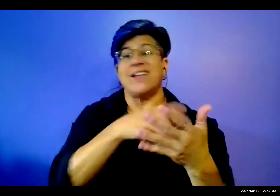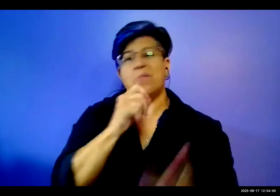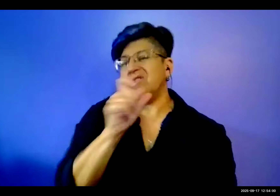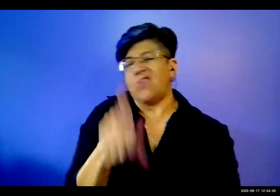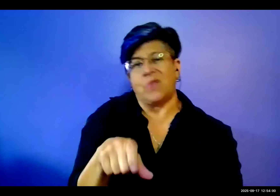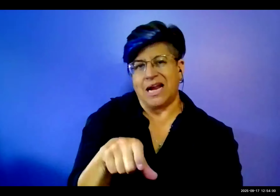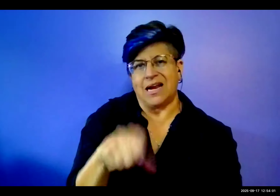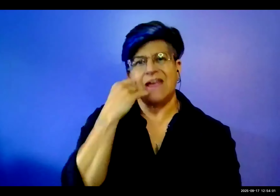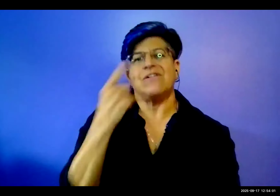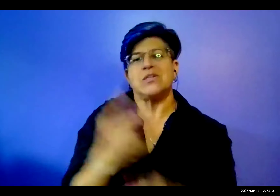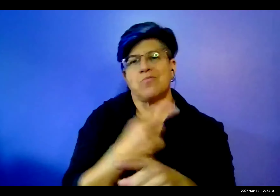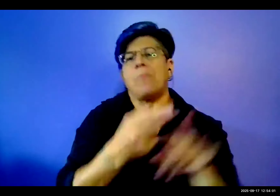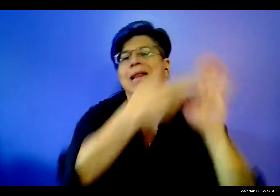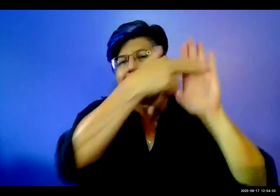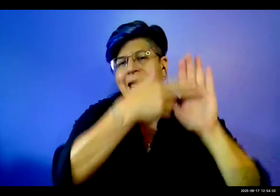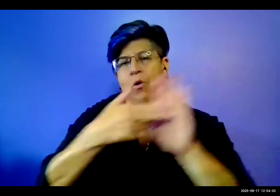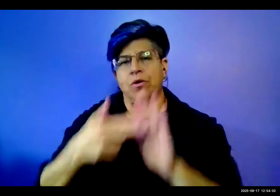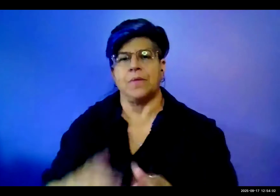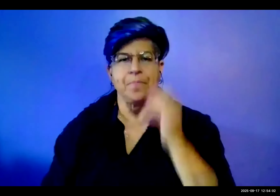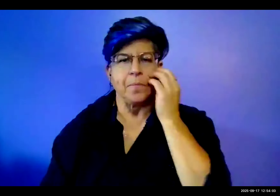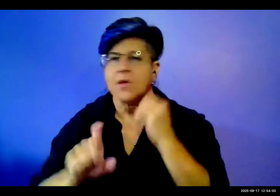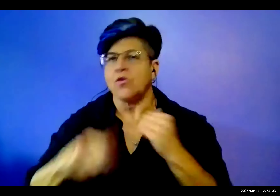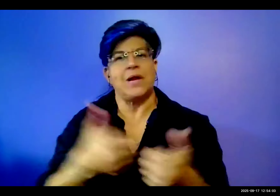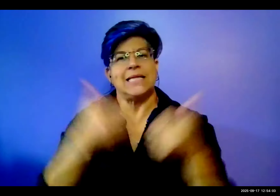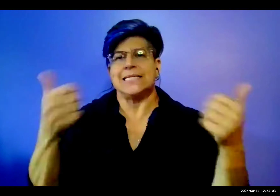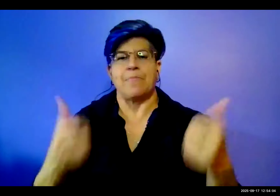Um, separate format.